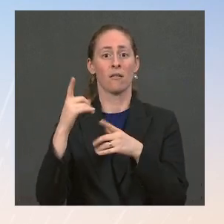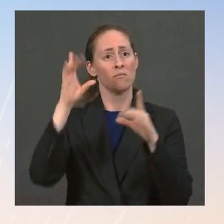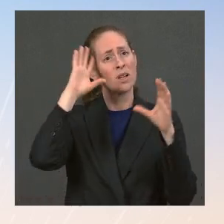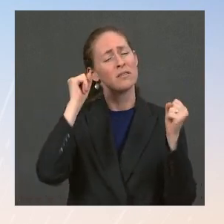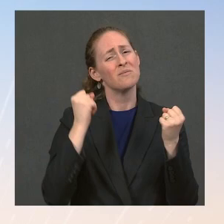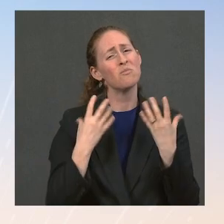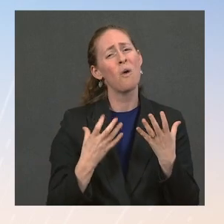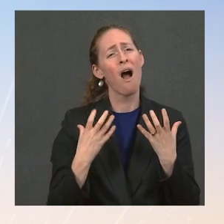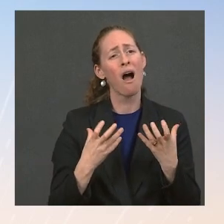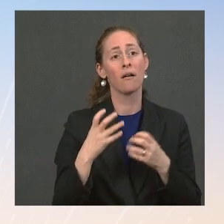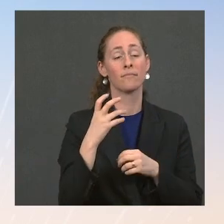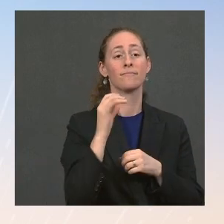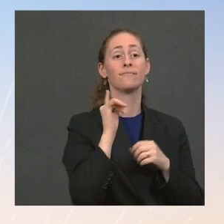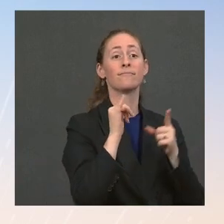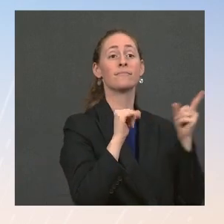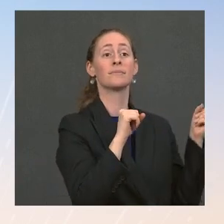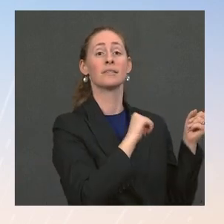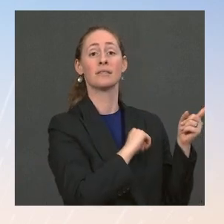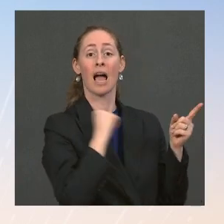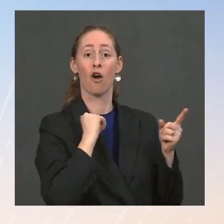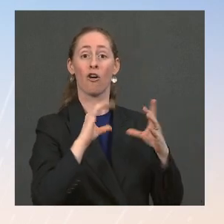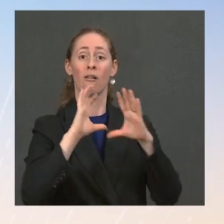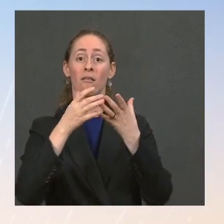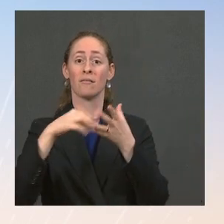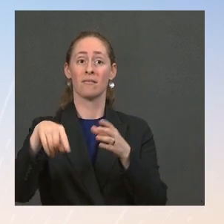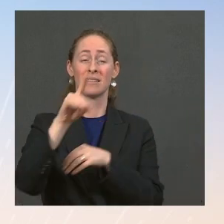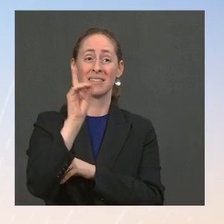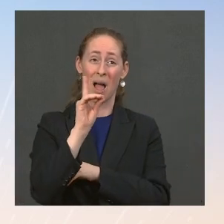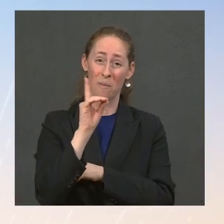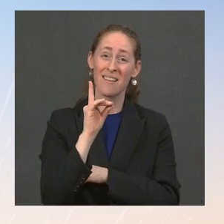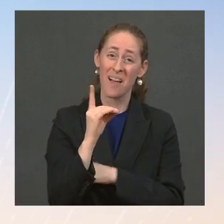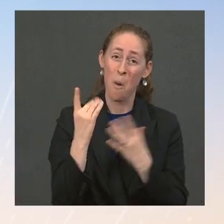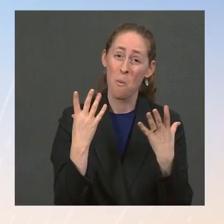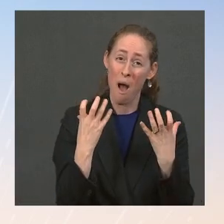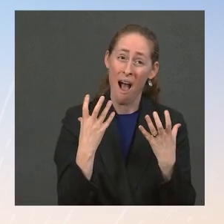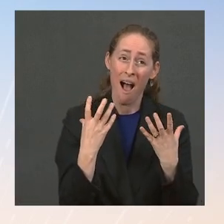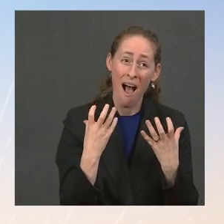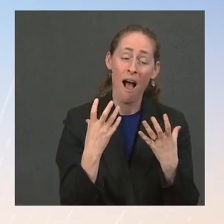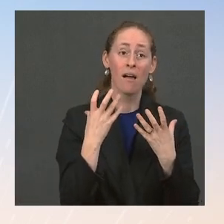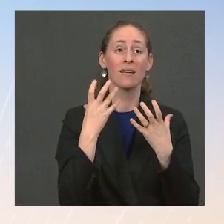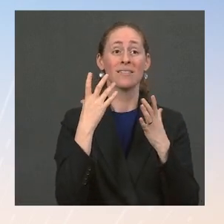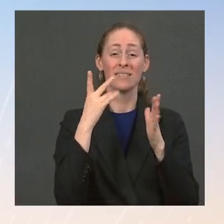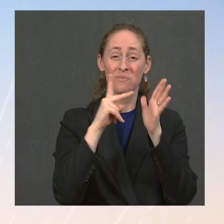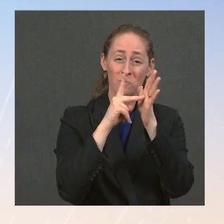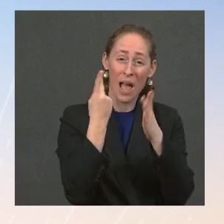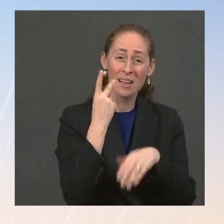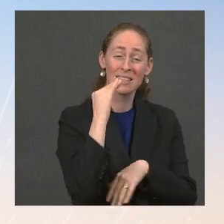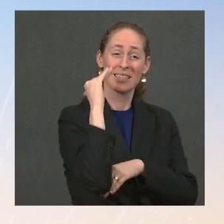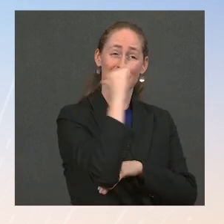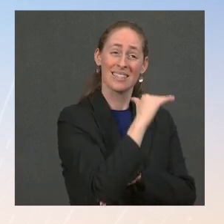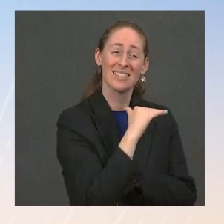and tried to get components into a reconciliation proc- -- package. And the Parliamentarian -- as you noted,